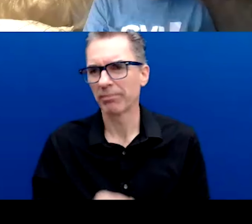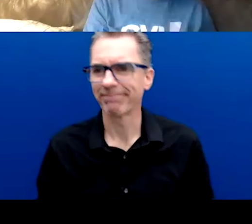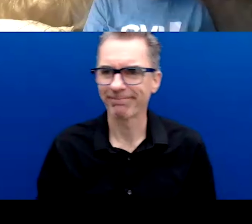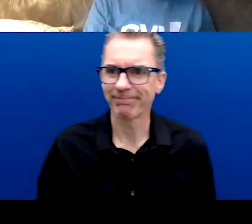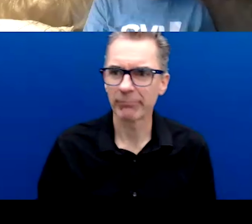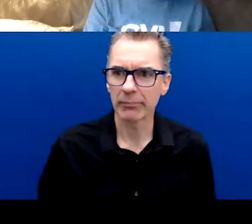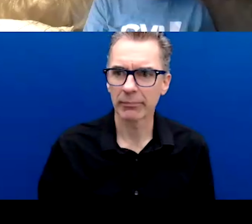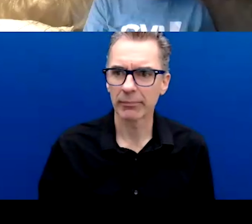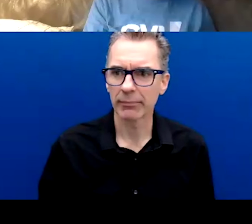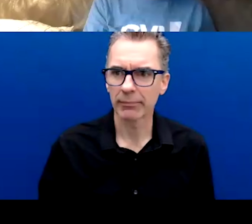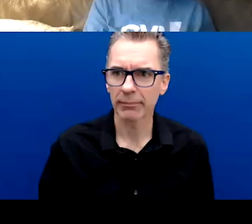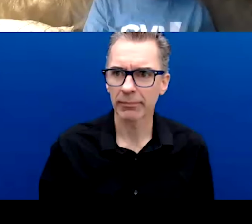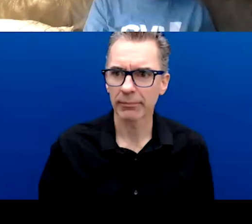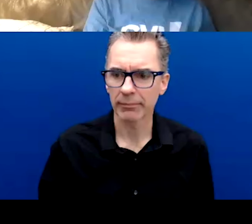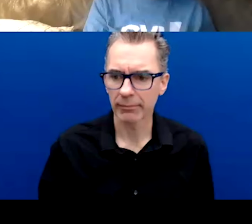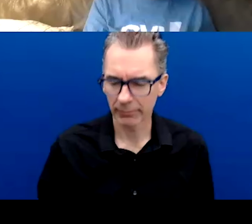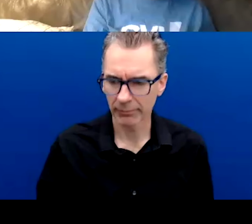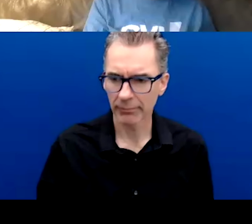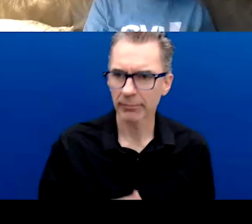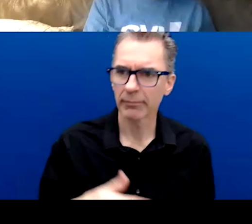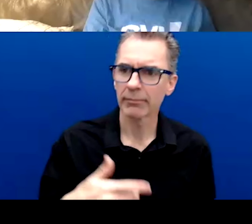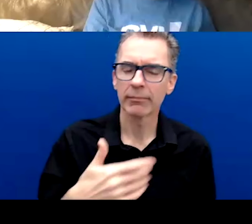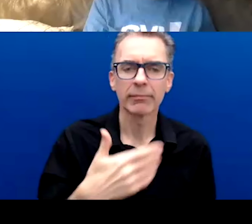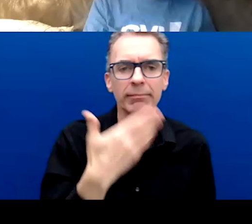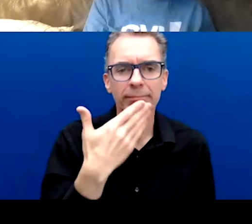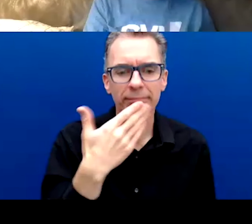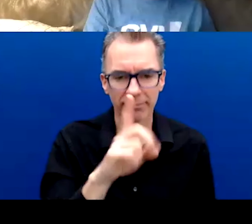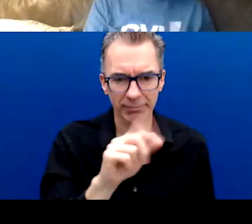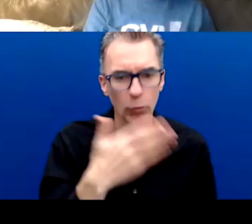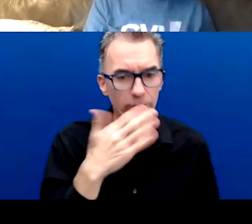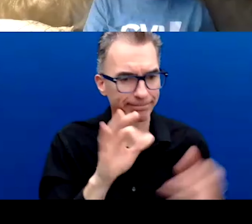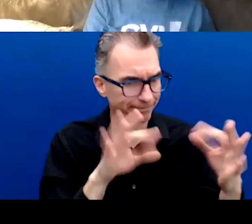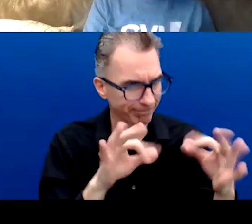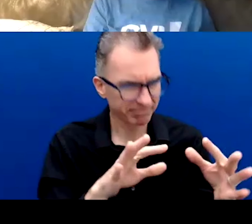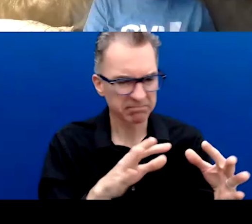Thank you David. That's exactly the kind of input we need to hear. I'm going to answer this in a few different ways.